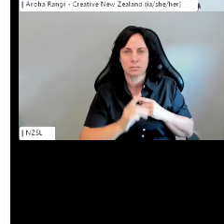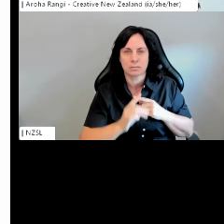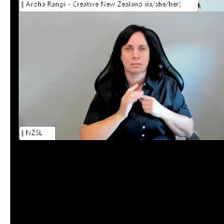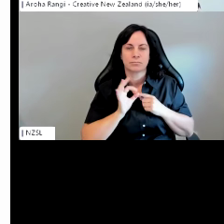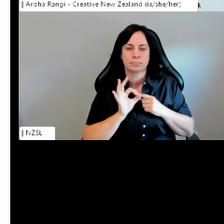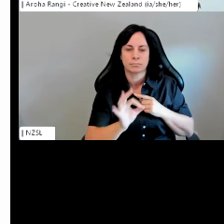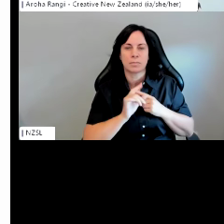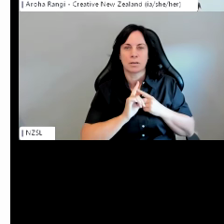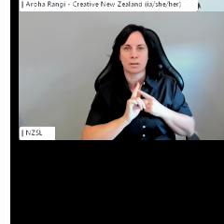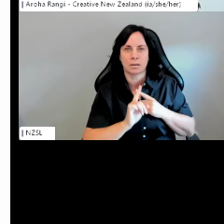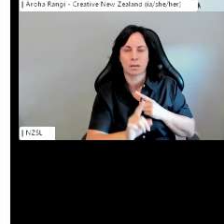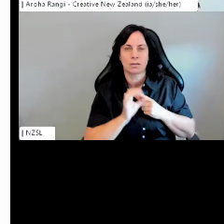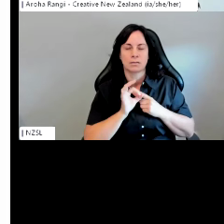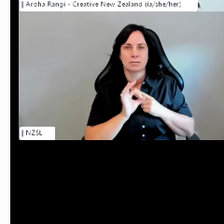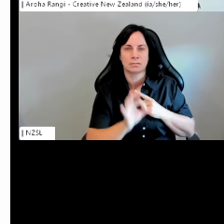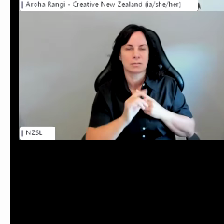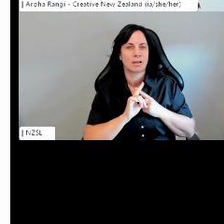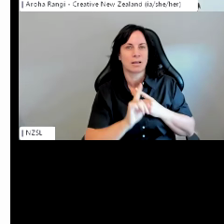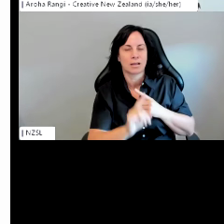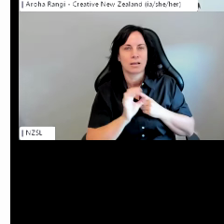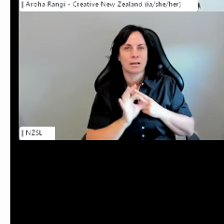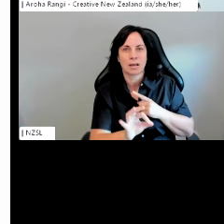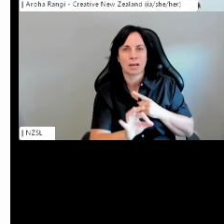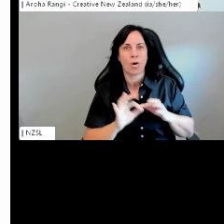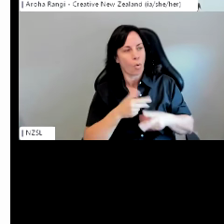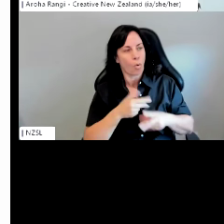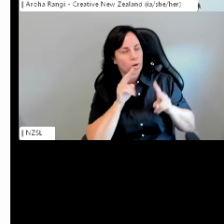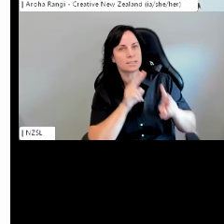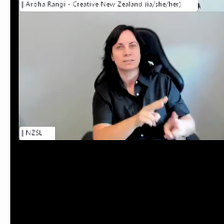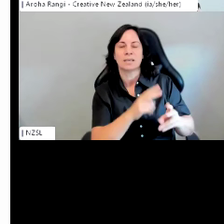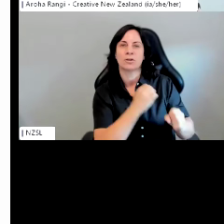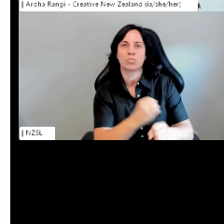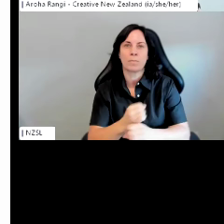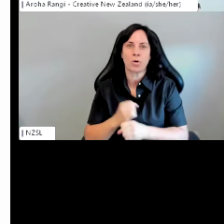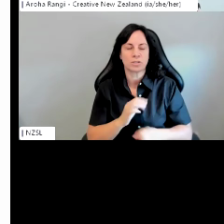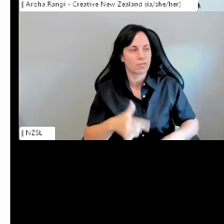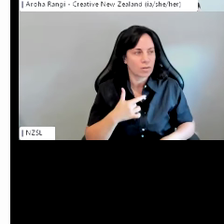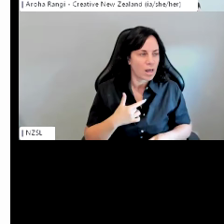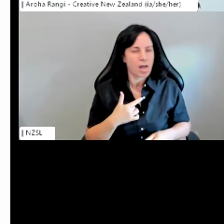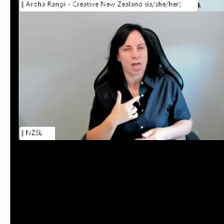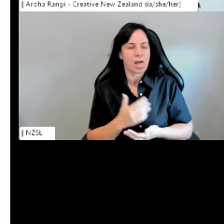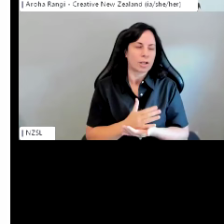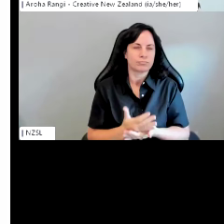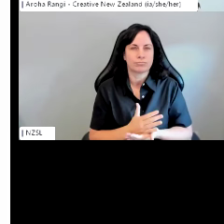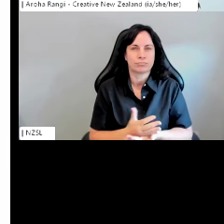It's just that they haven't quite seen the thing that makes them think they must attend. Um when we